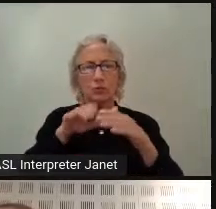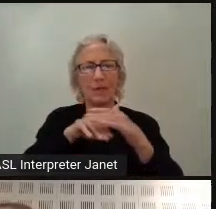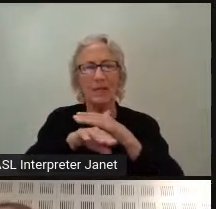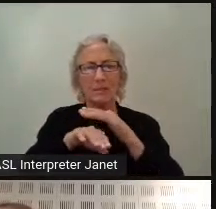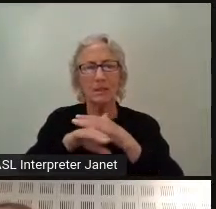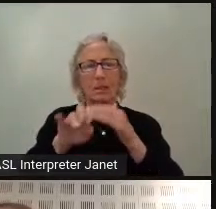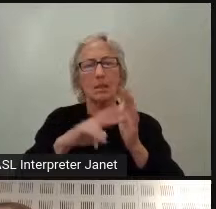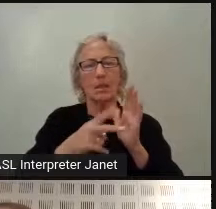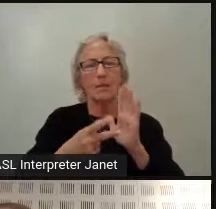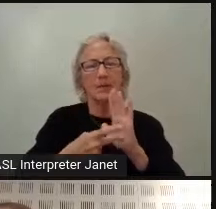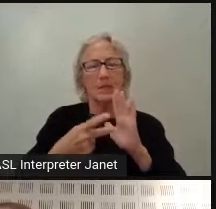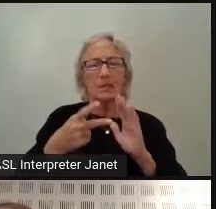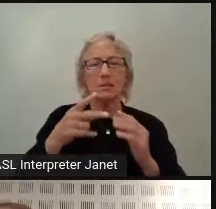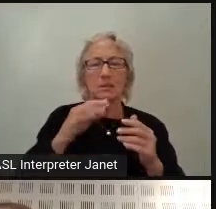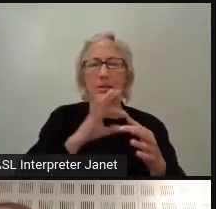comply to the European standard when it comes to accessibility.